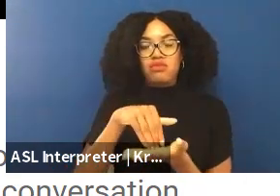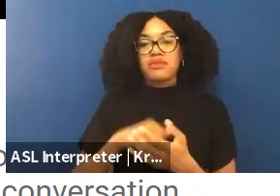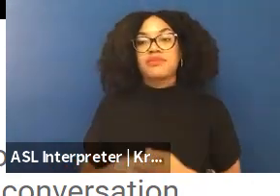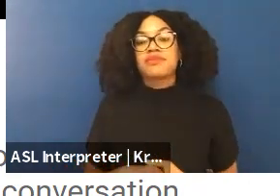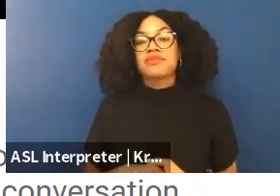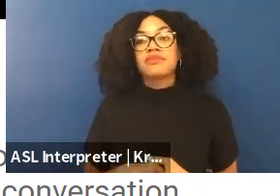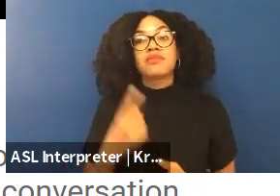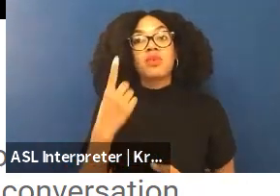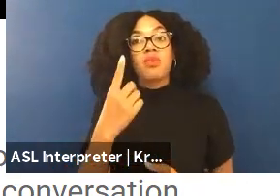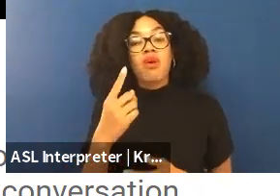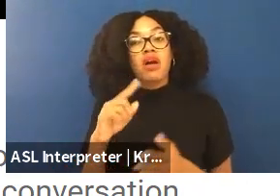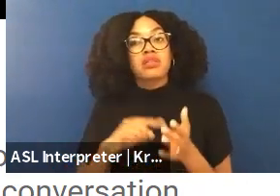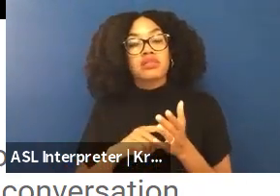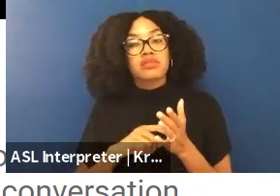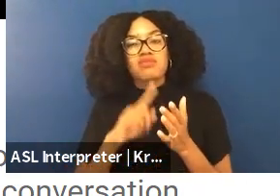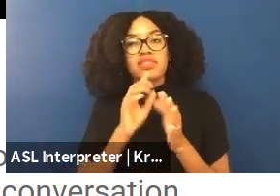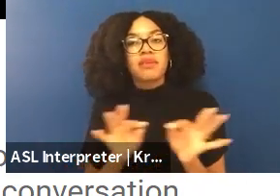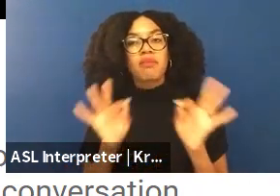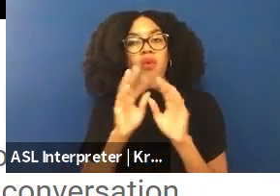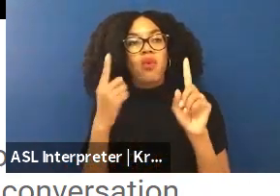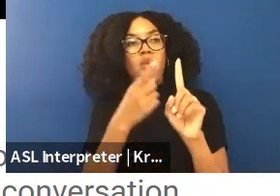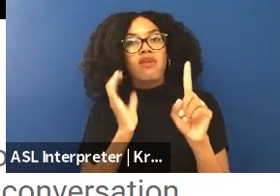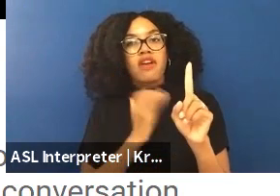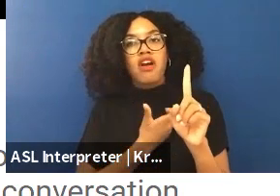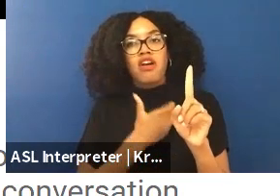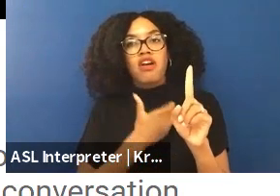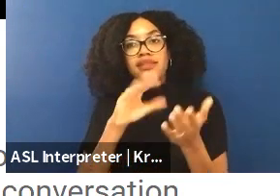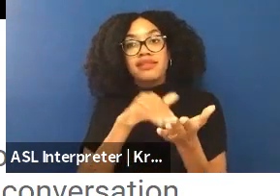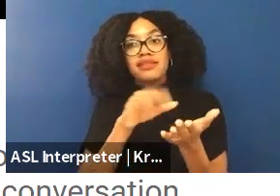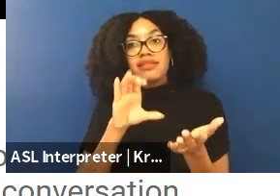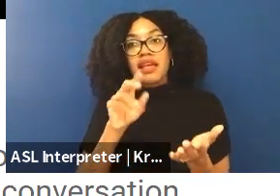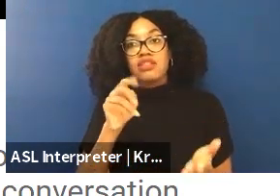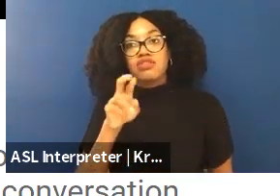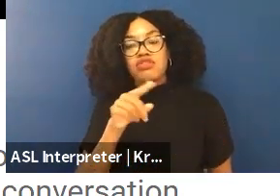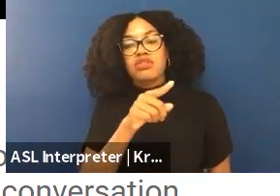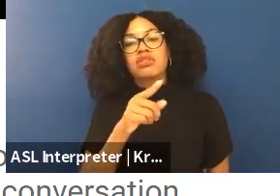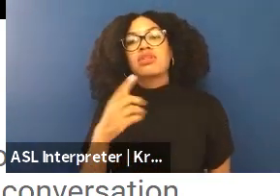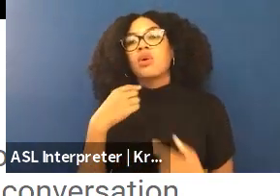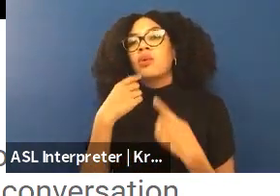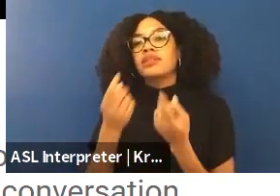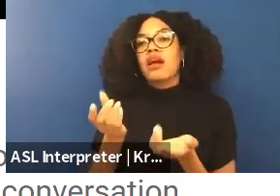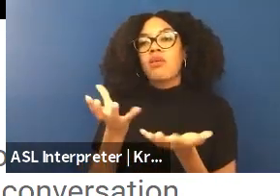that we want faculty to feel like they belong and contribute to a community that values teaching and